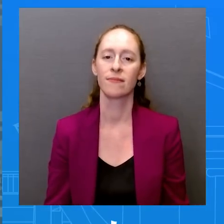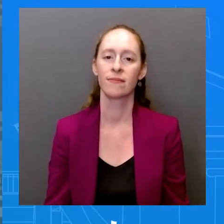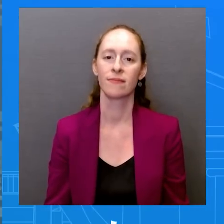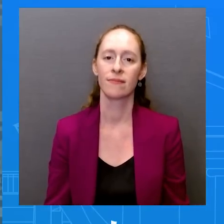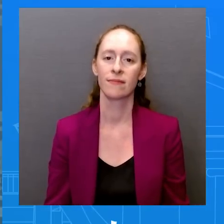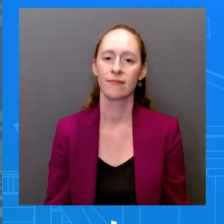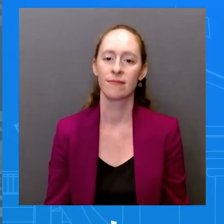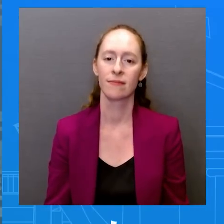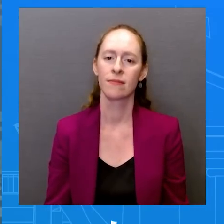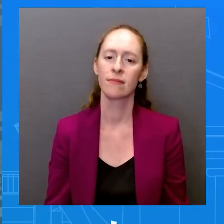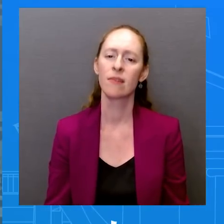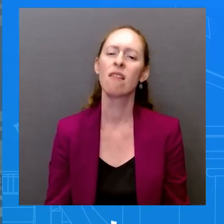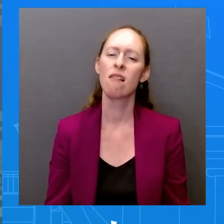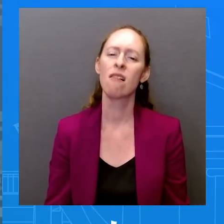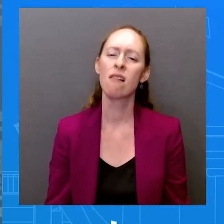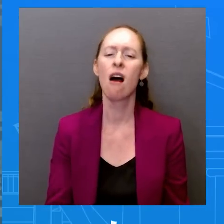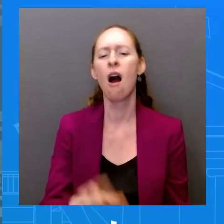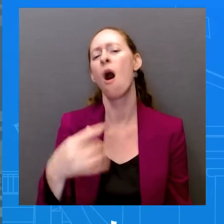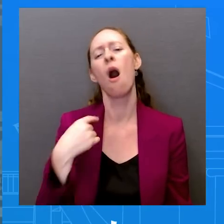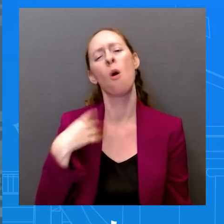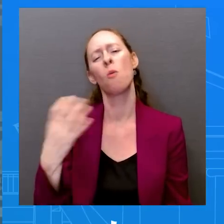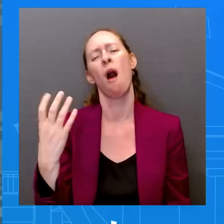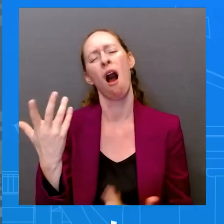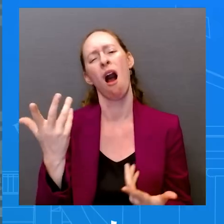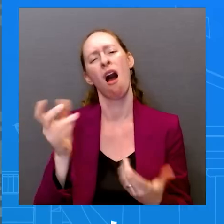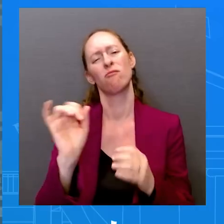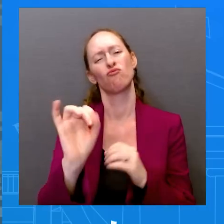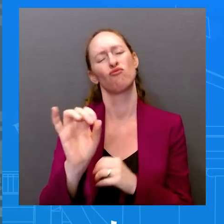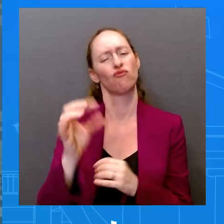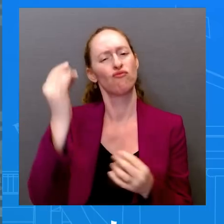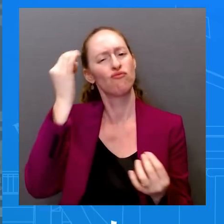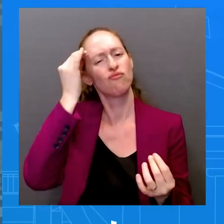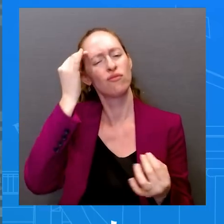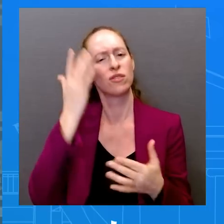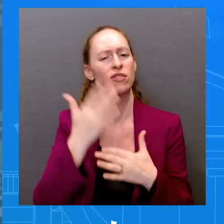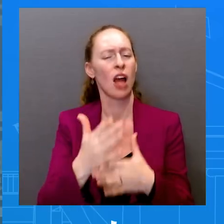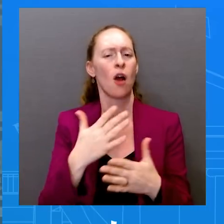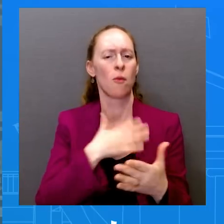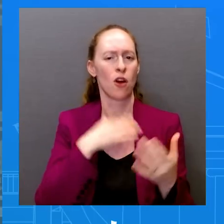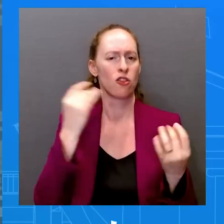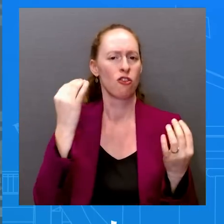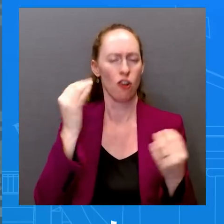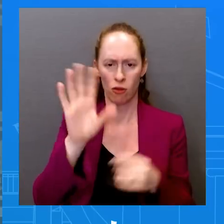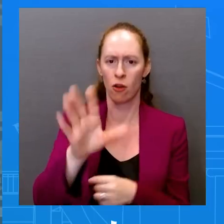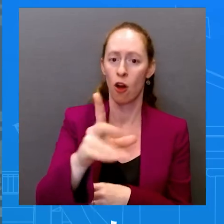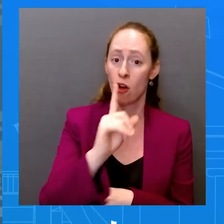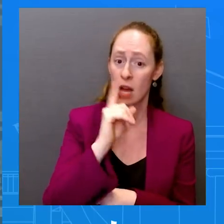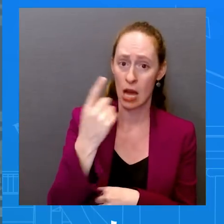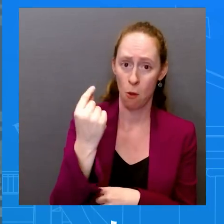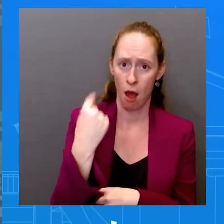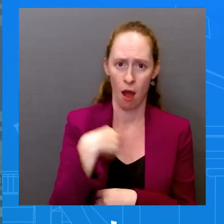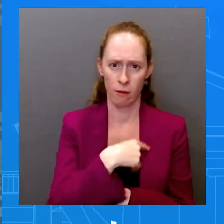because it's really important. These principles are the culmination of months of work by the administration and engagement